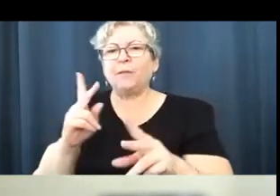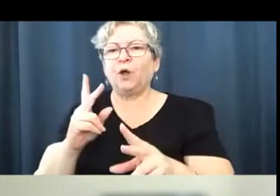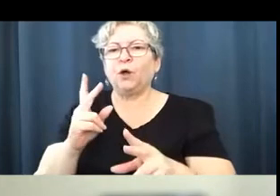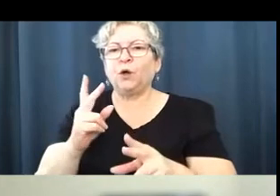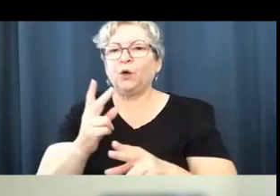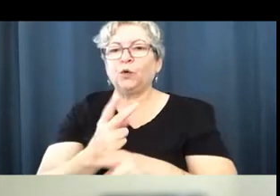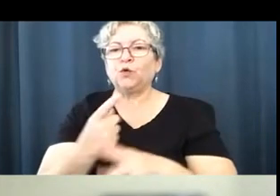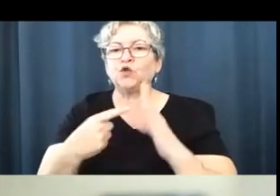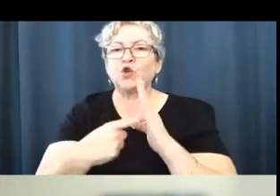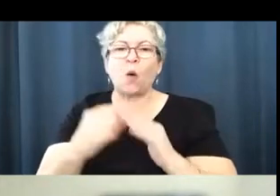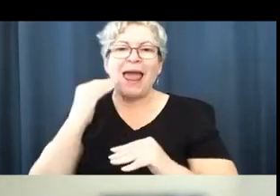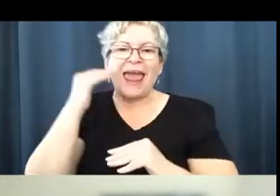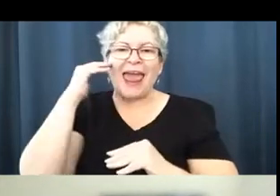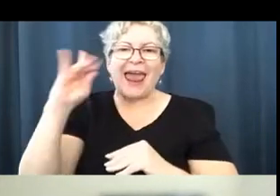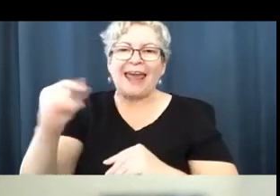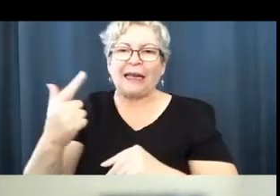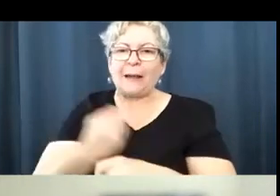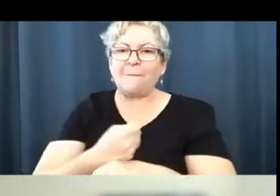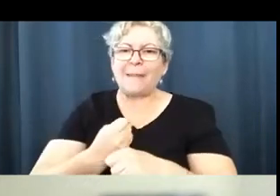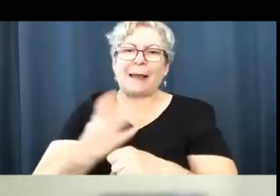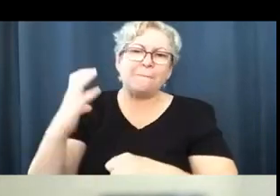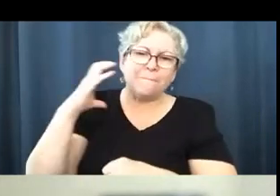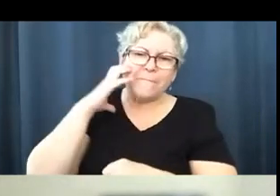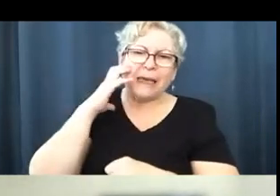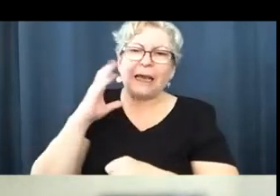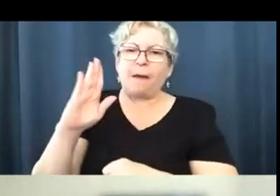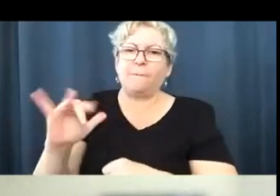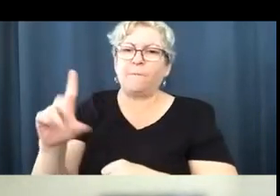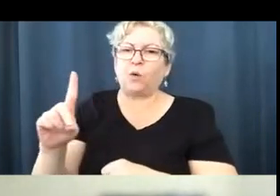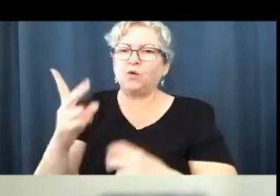a heading on a page, they'll make it big and bold. So it visually looks like a heading.